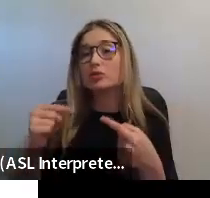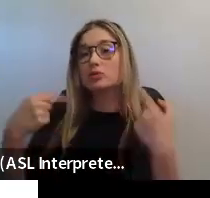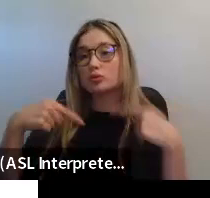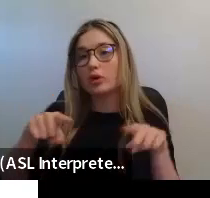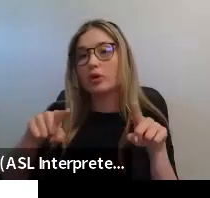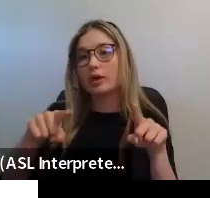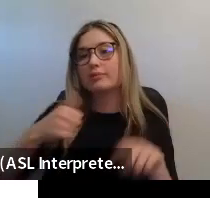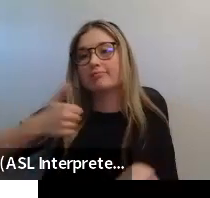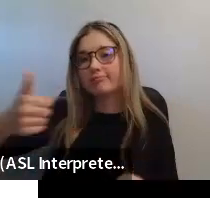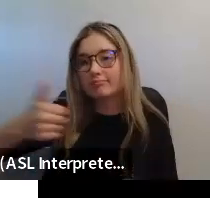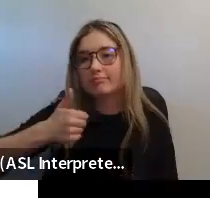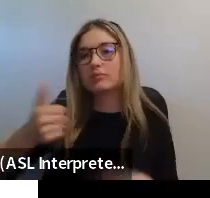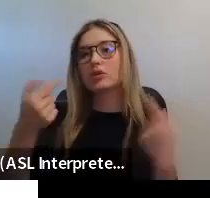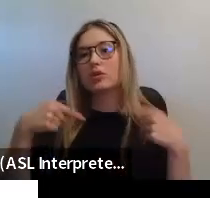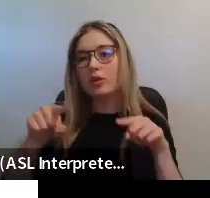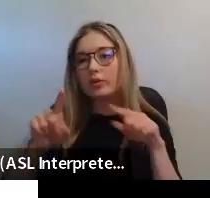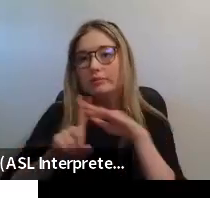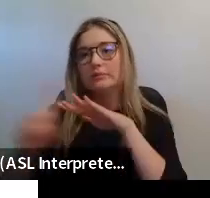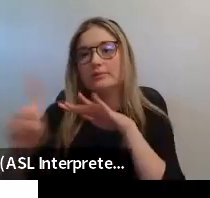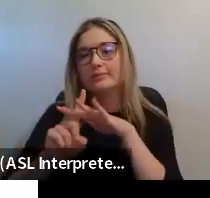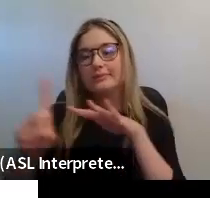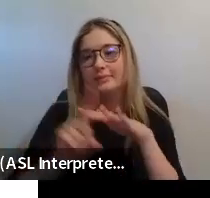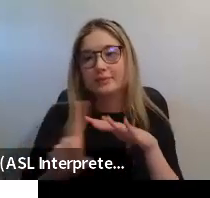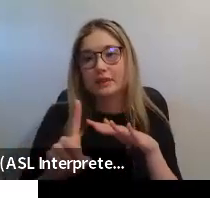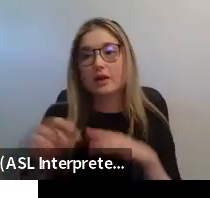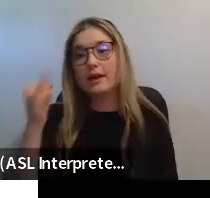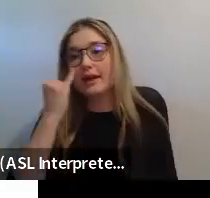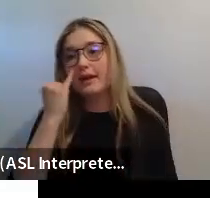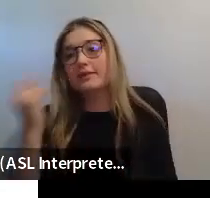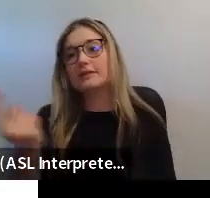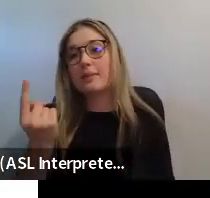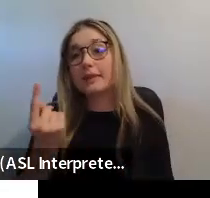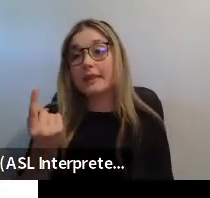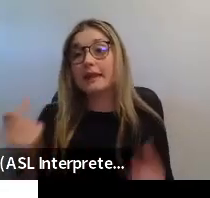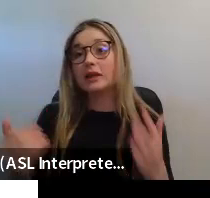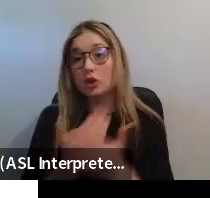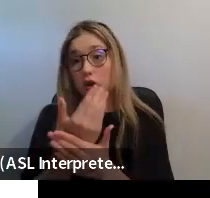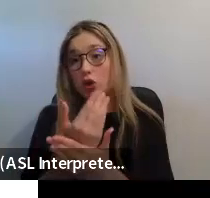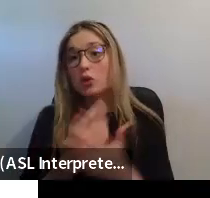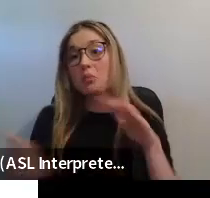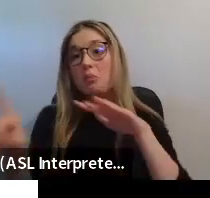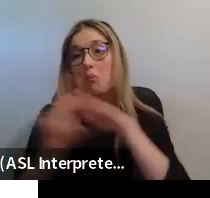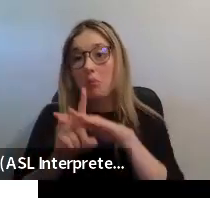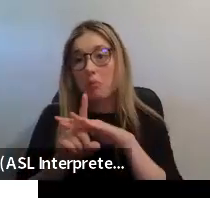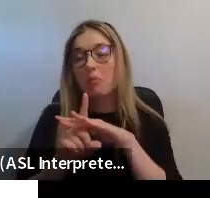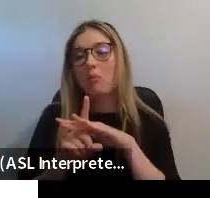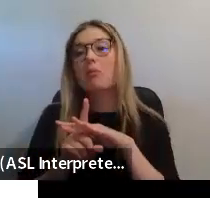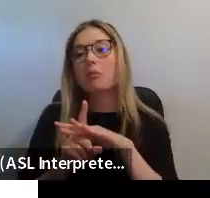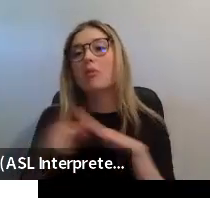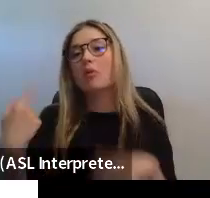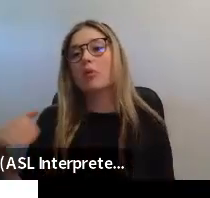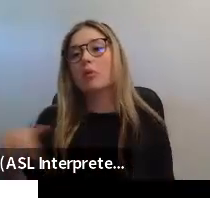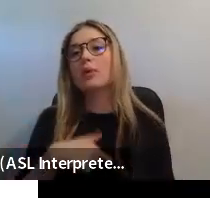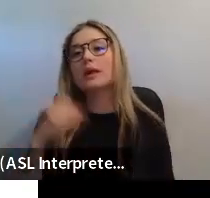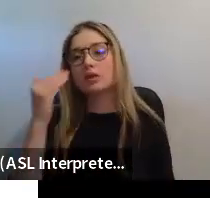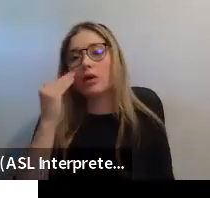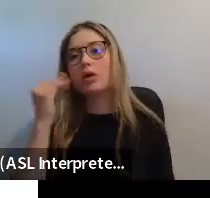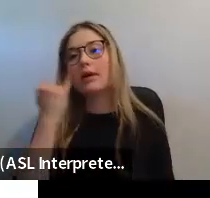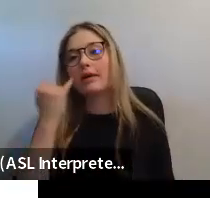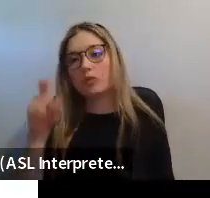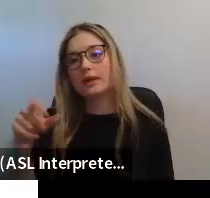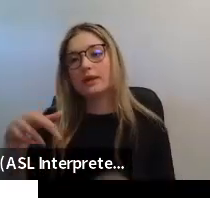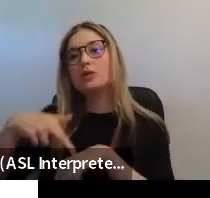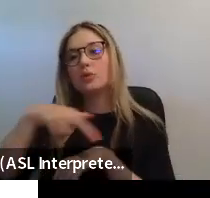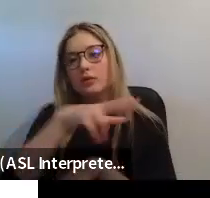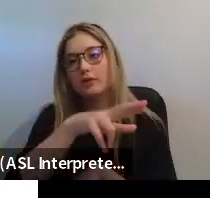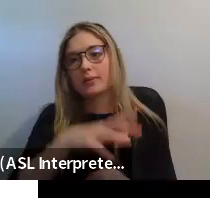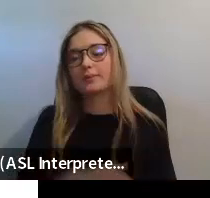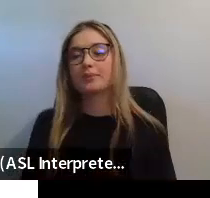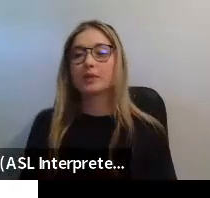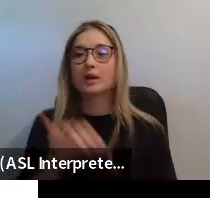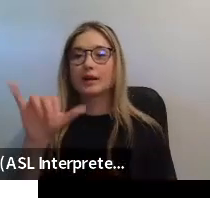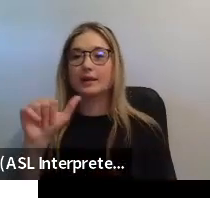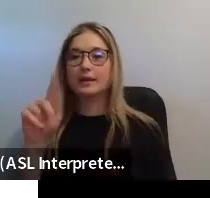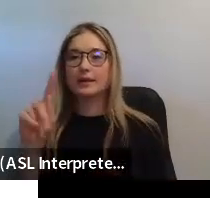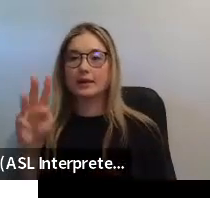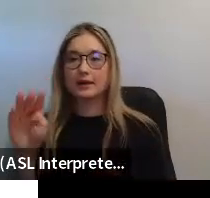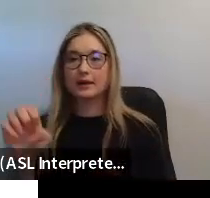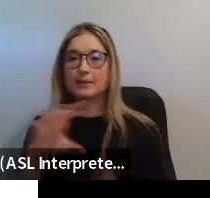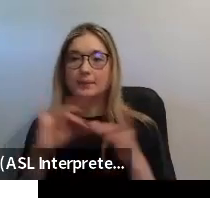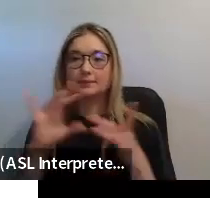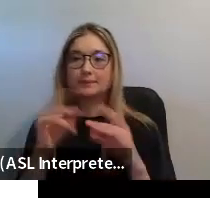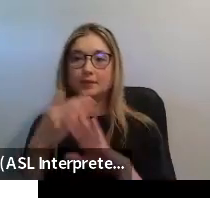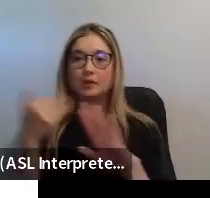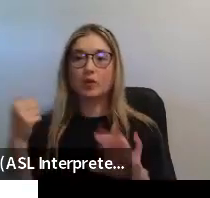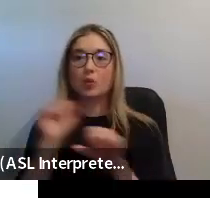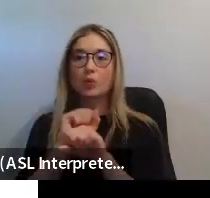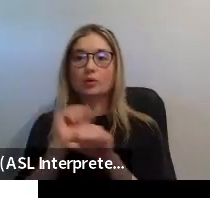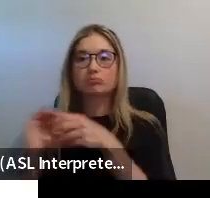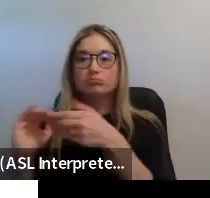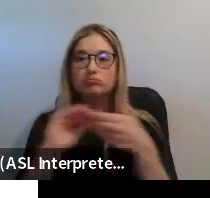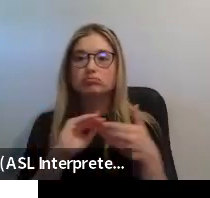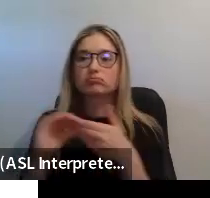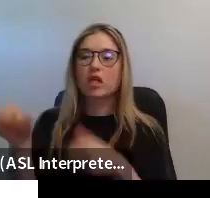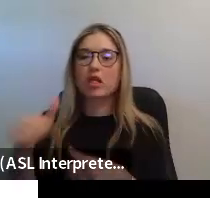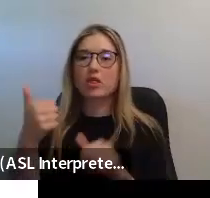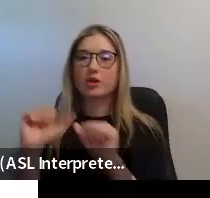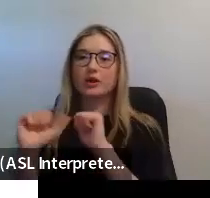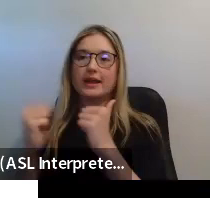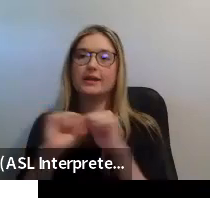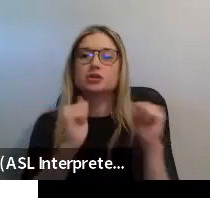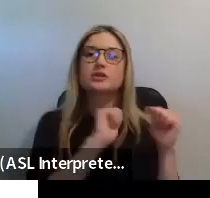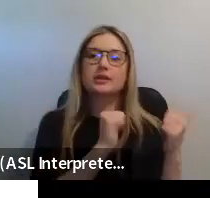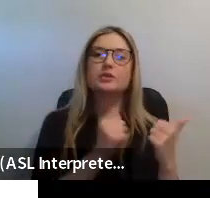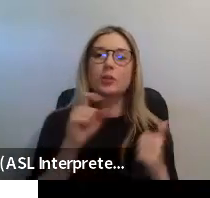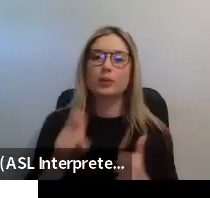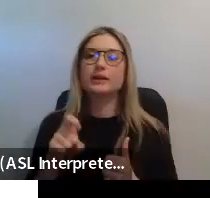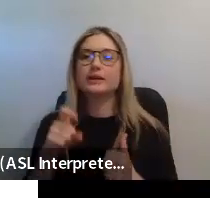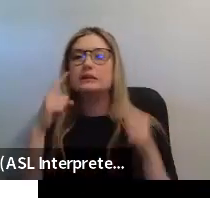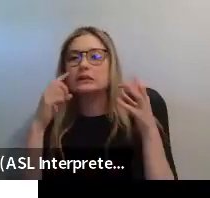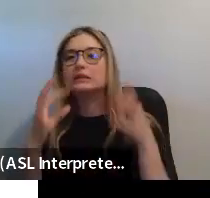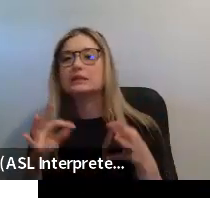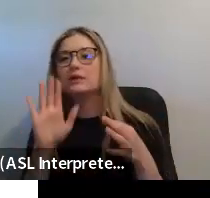And so, knowing if there's a newfound disability or a newfound injury, so that we can know if we need to refer you out like Yakima was speaking about earlier with working with other agencies, determining a need basis, so does this come before this should we refer them here.